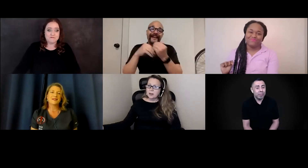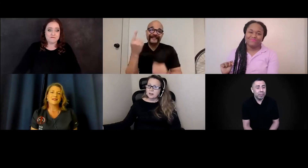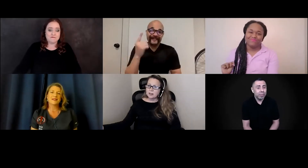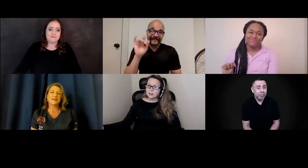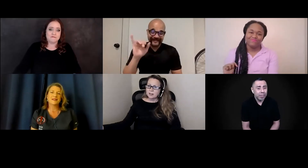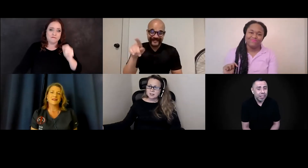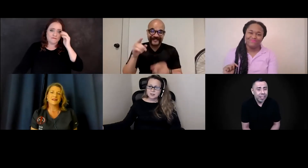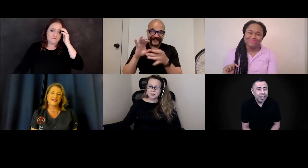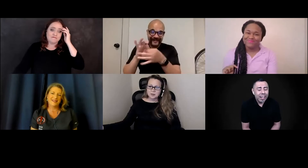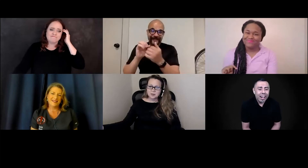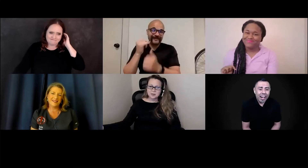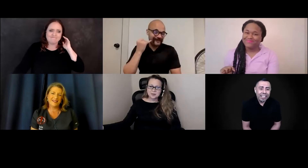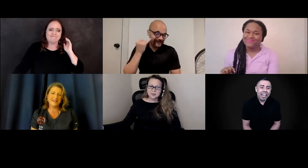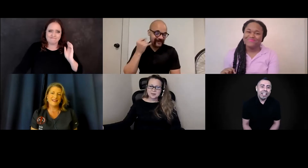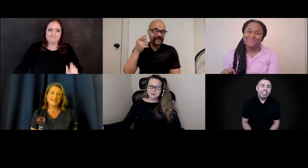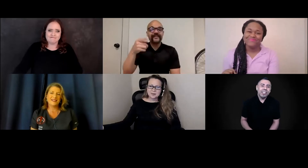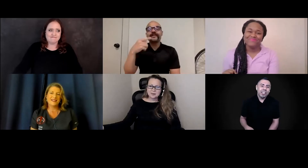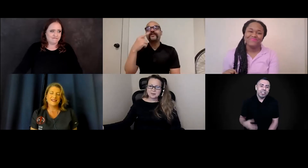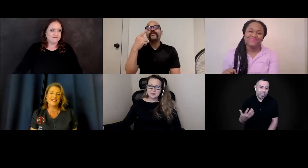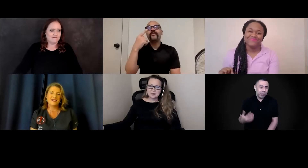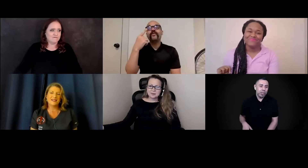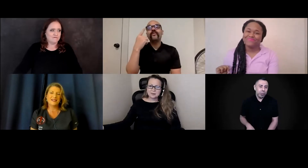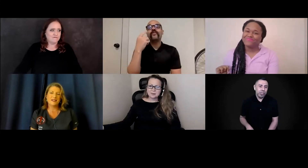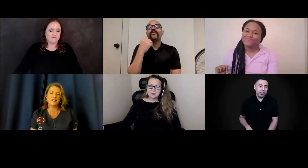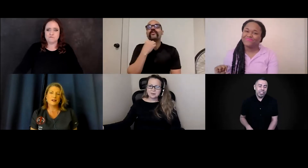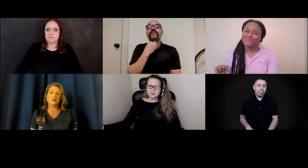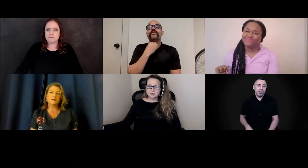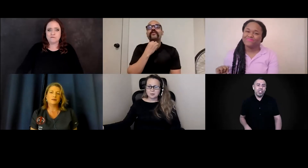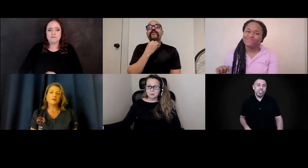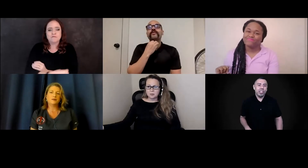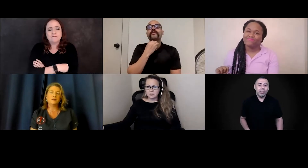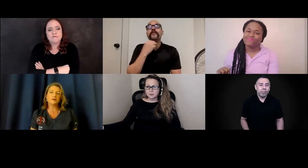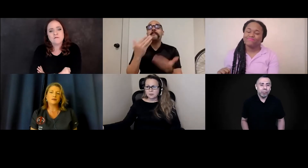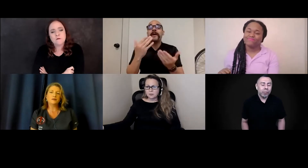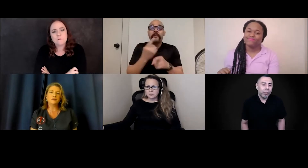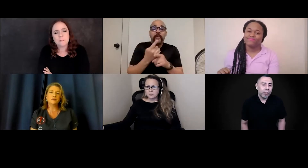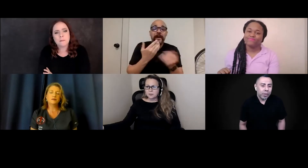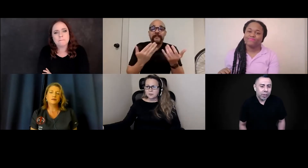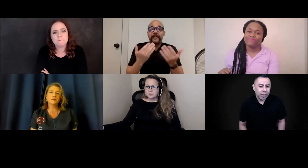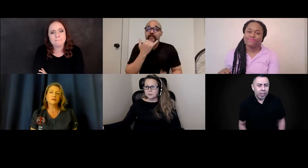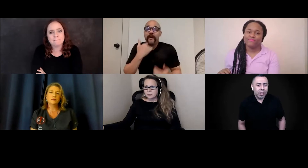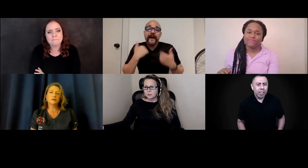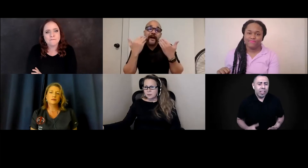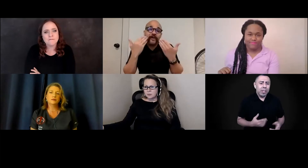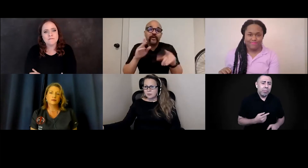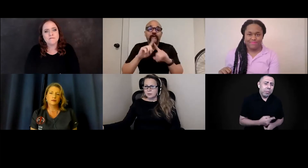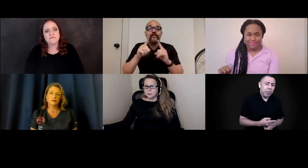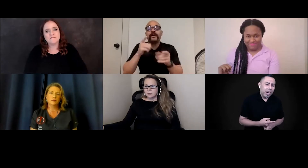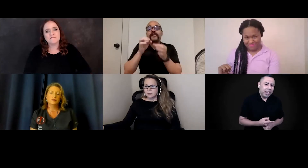Jermaine Williams: I can add something similar to what Julia just mentioned.